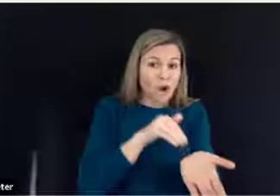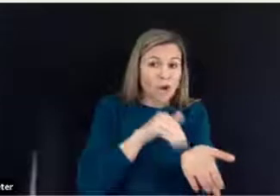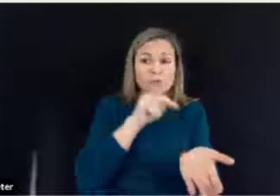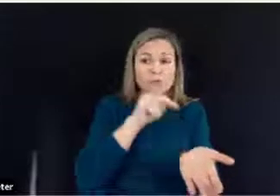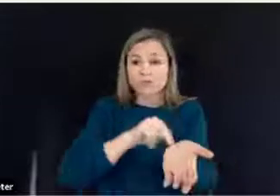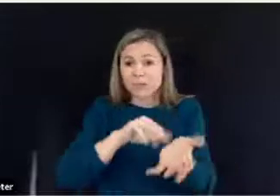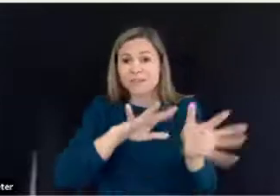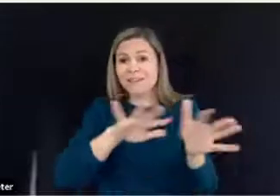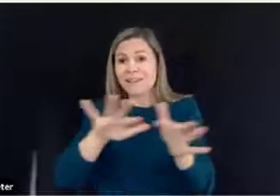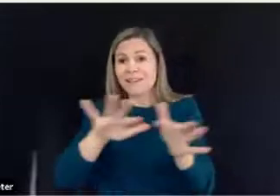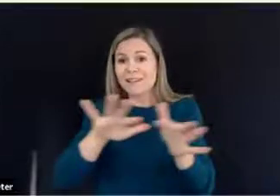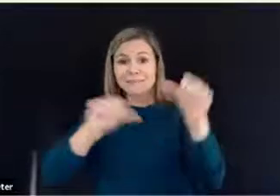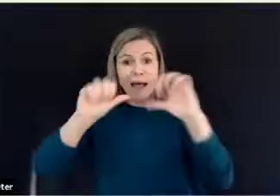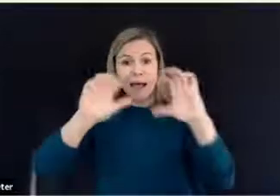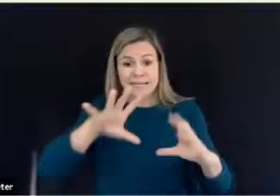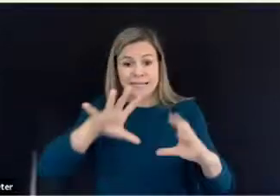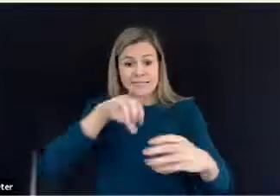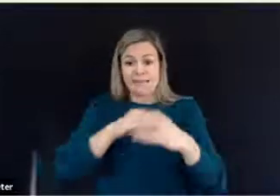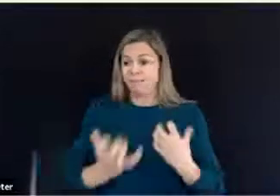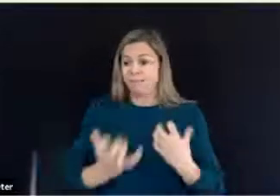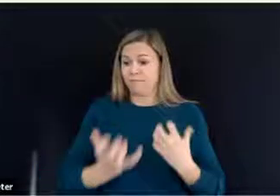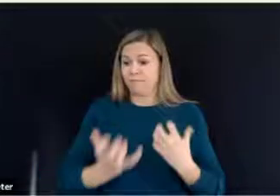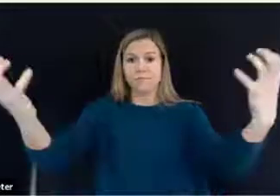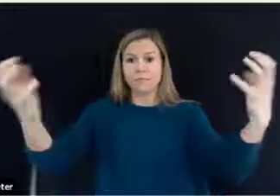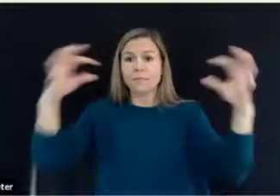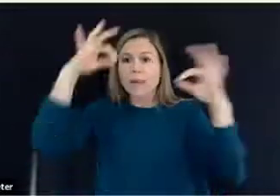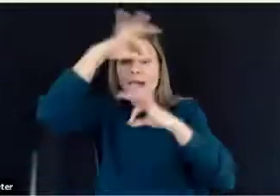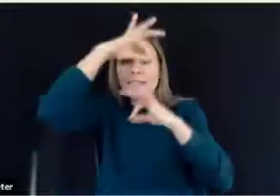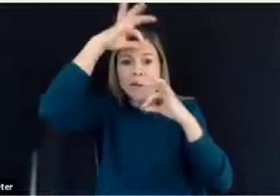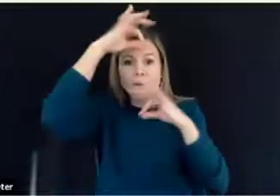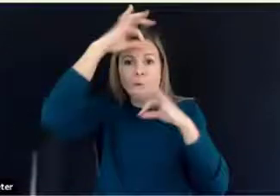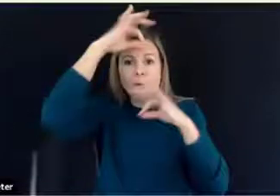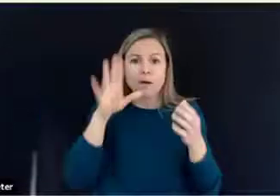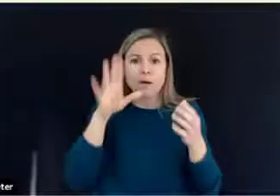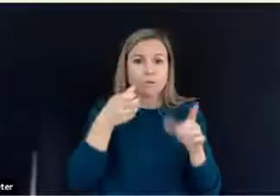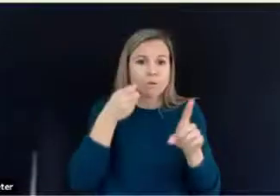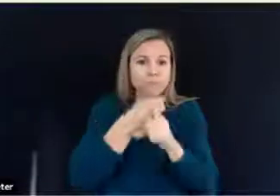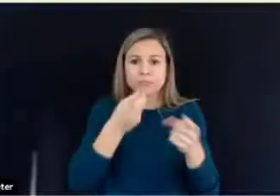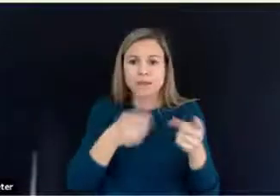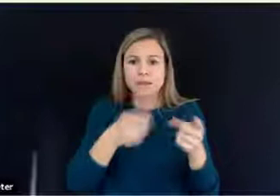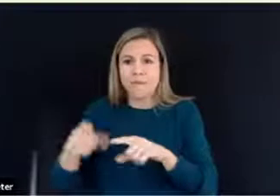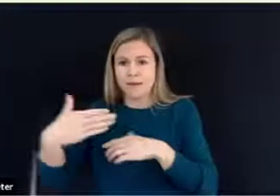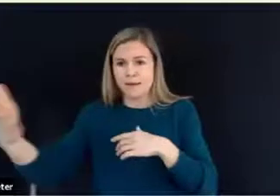that this was something that was gonna be picked up. And then when it did, that there was even treatment guidelines